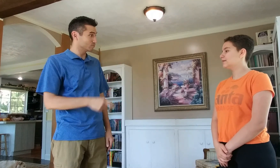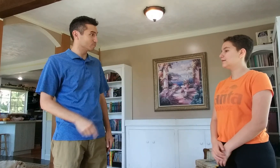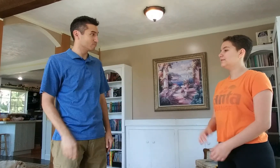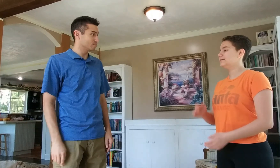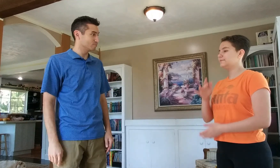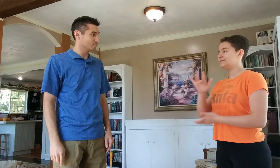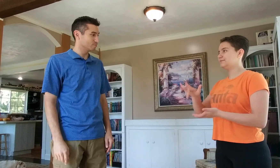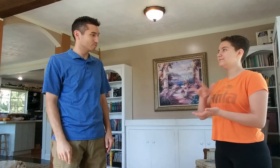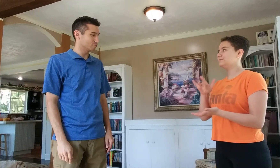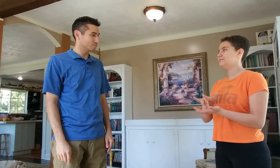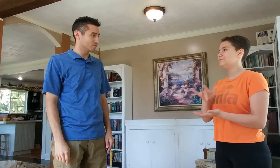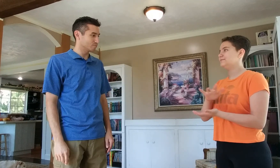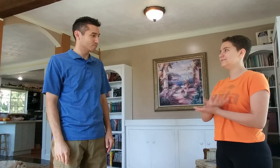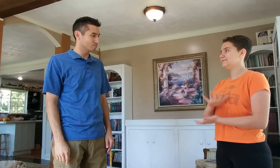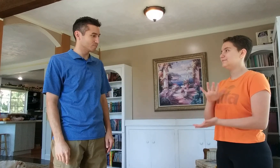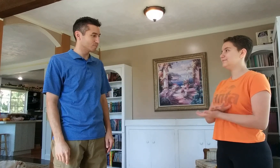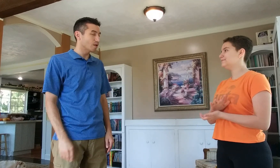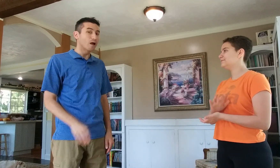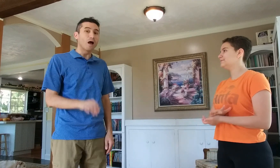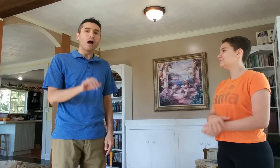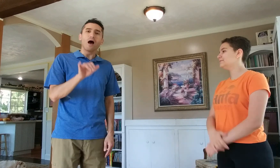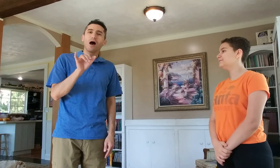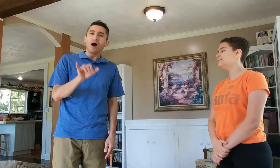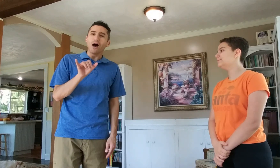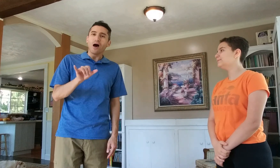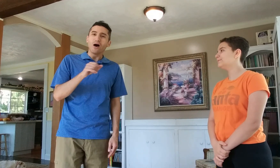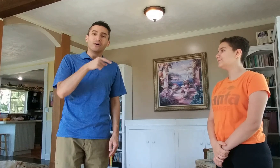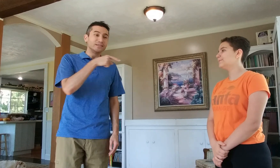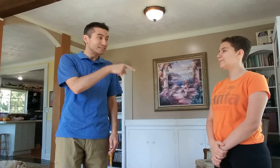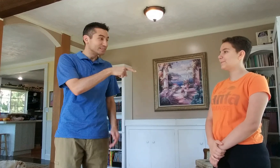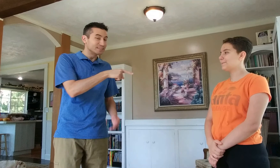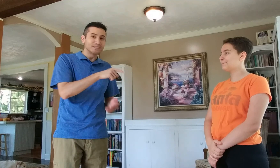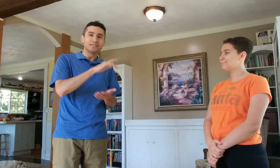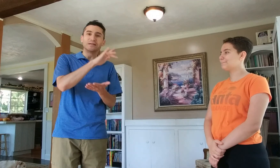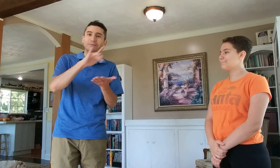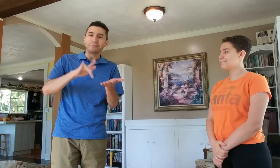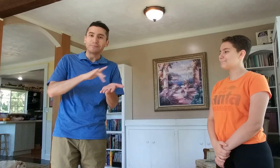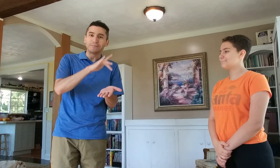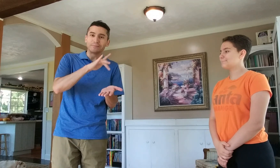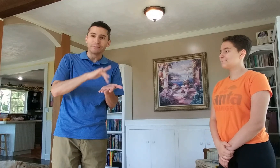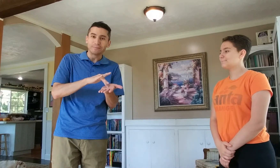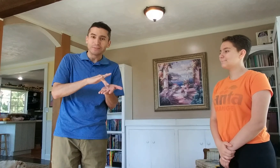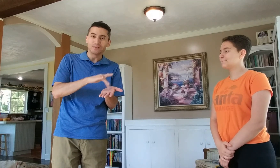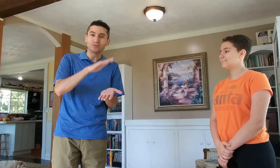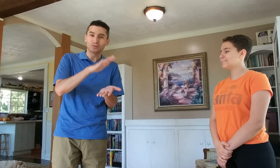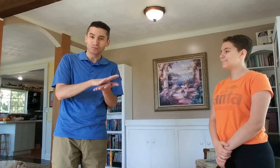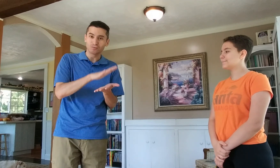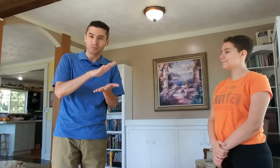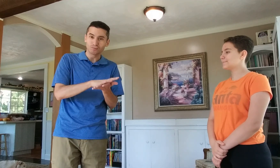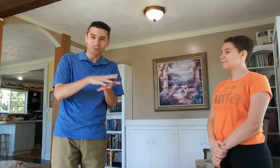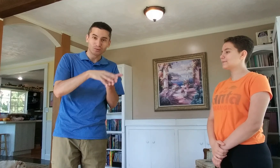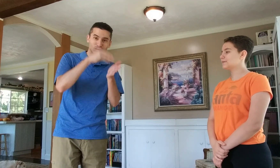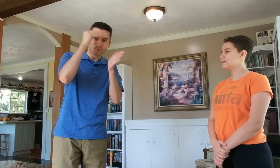MIDDLE SCHOOL OH I SEE SHE MIDDLE SCHOOL STUDENT